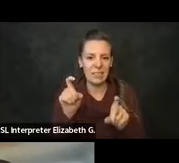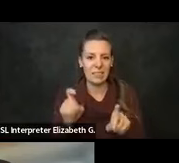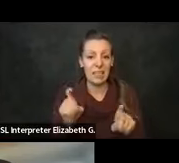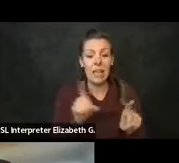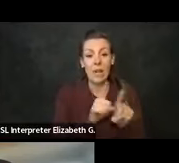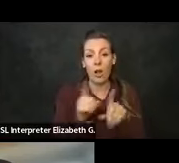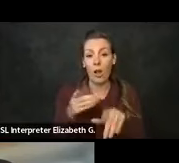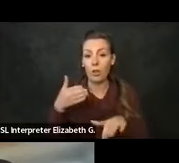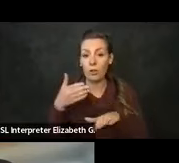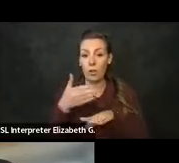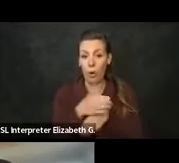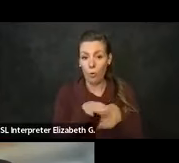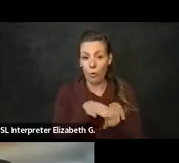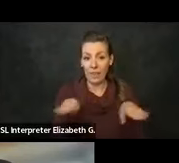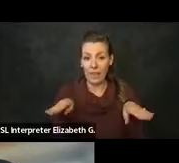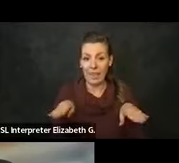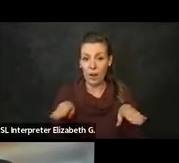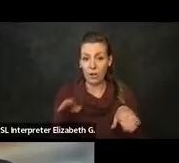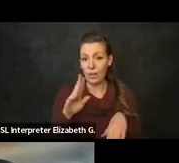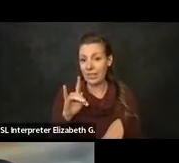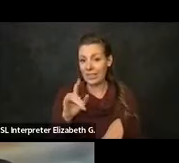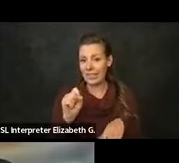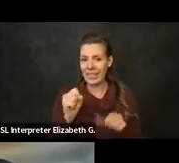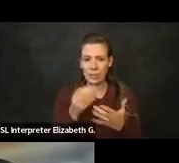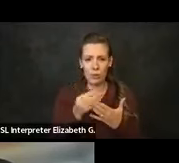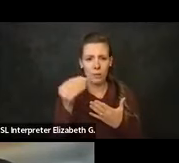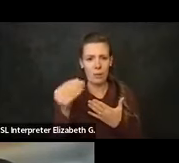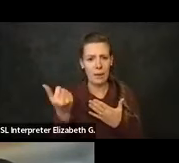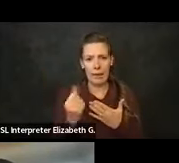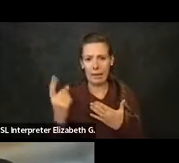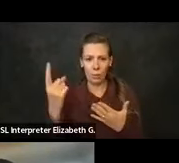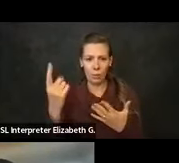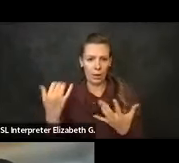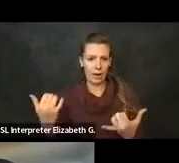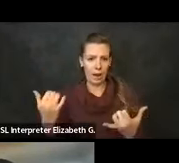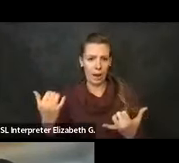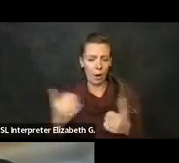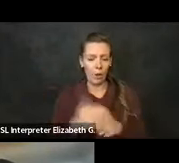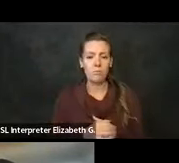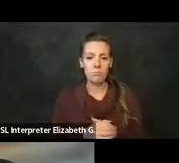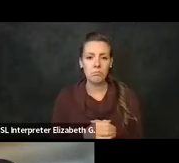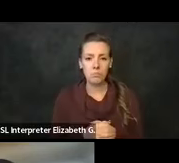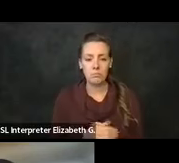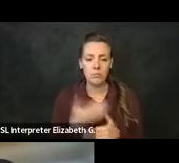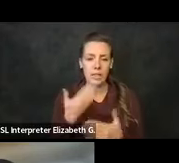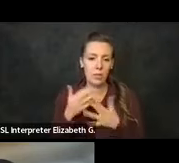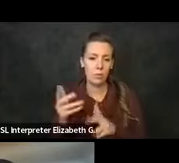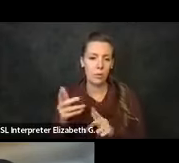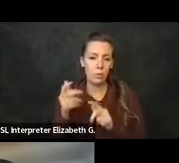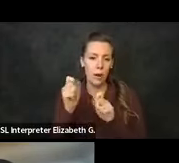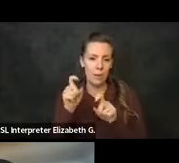now available at Pharmacies everywhere for the rapid testing that's available.